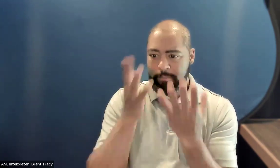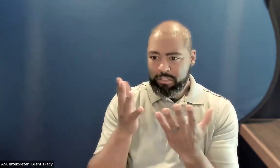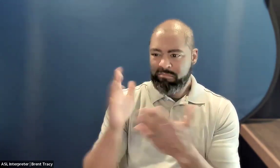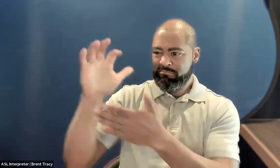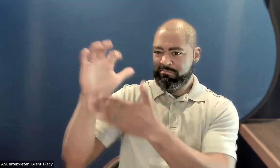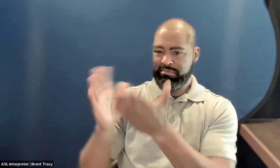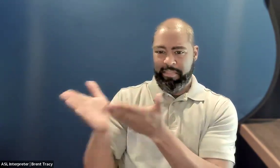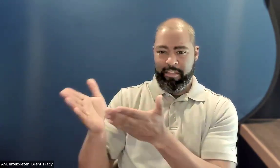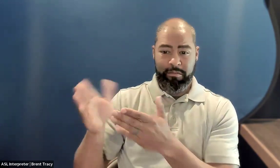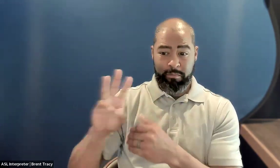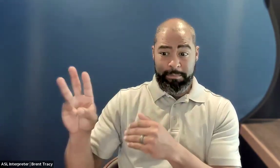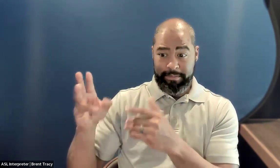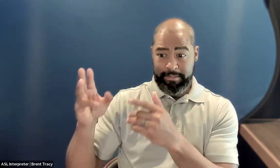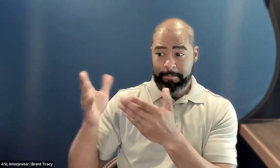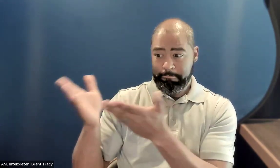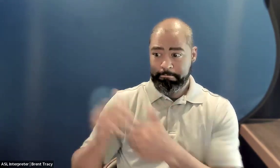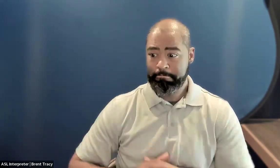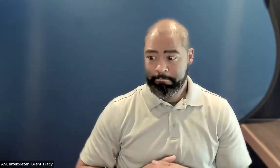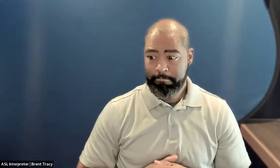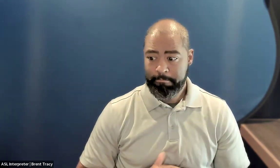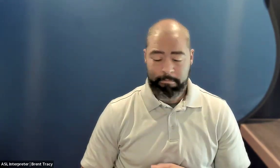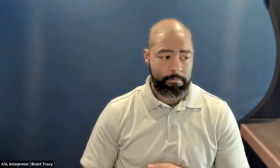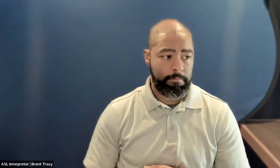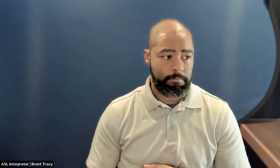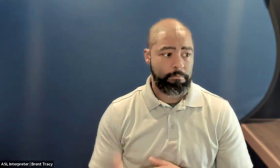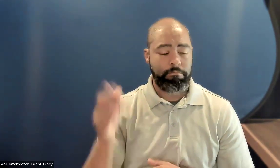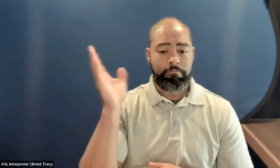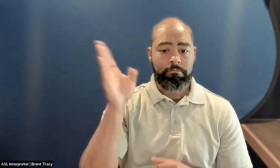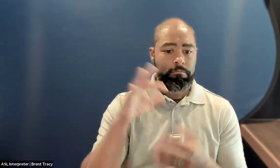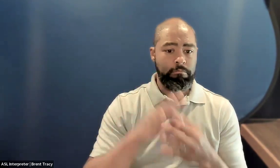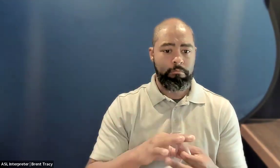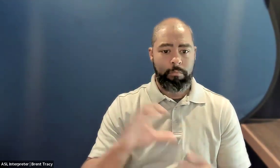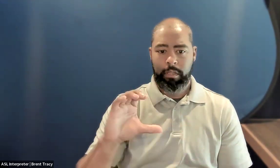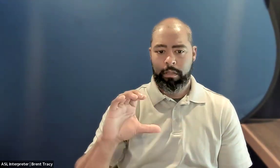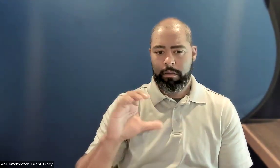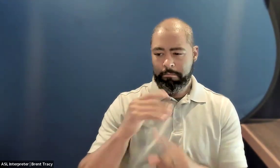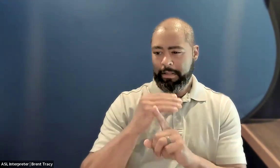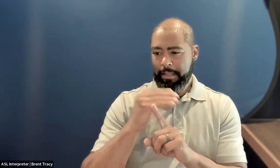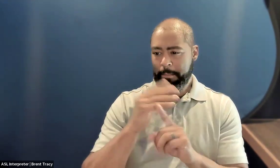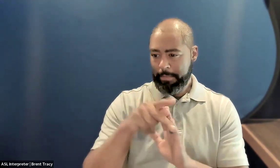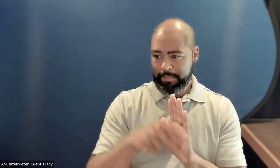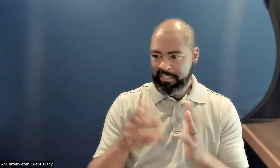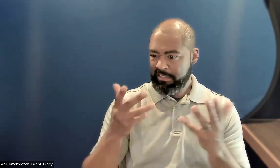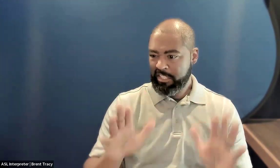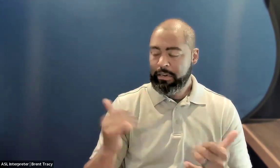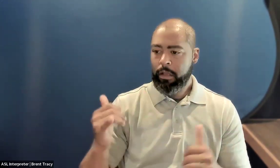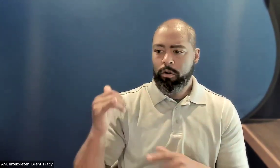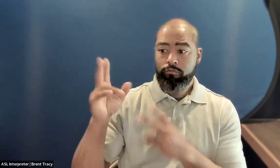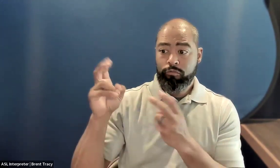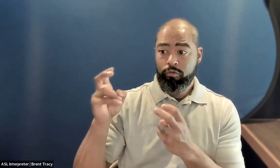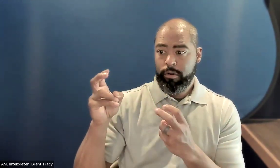OK, so that concludes the the presentation on the climate resilience policy. We will stop the recording now and take some questions.